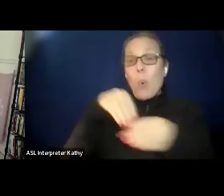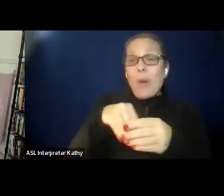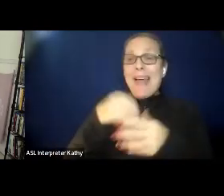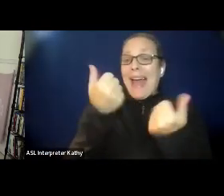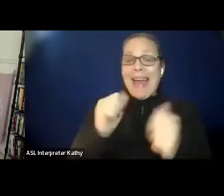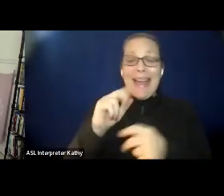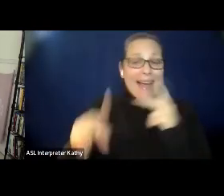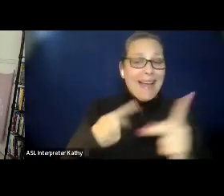We claim our disability with pride as